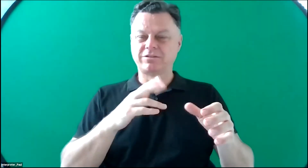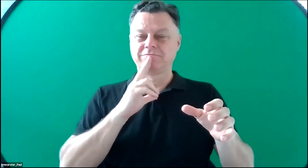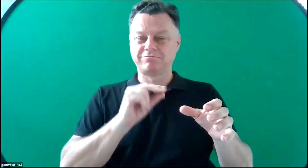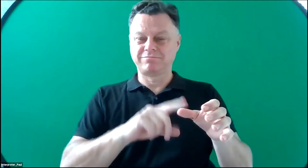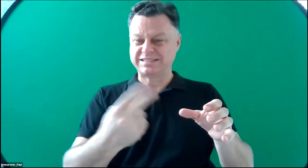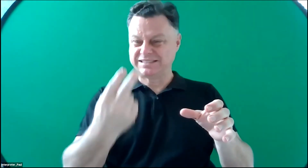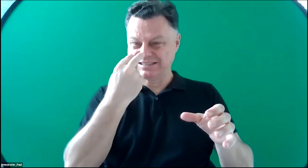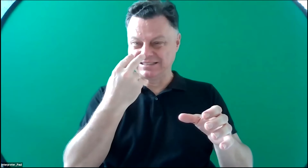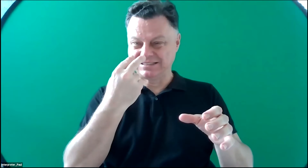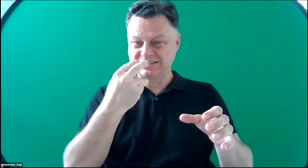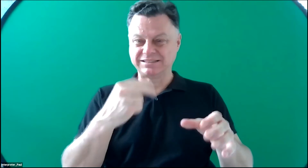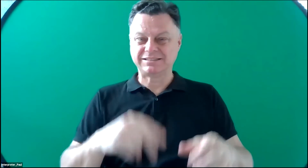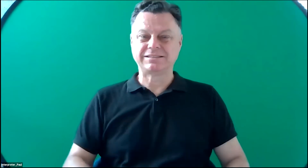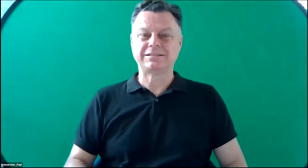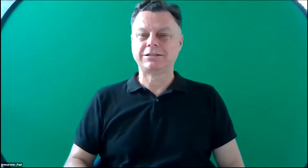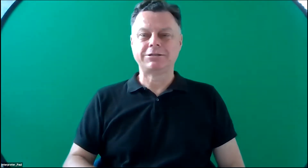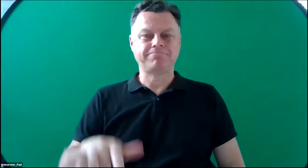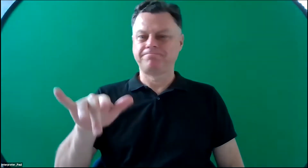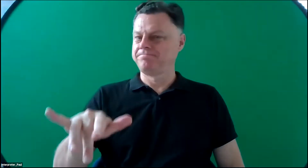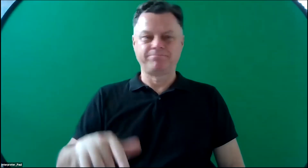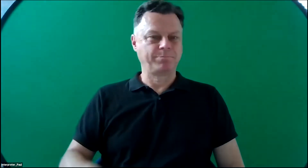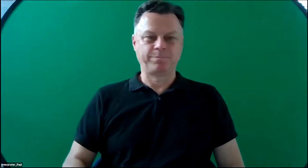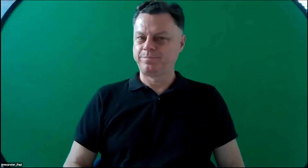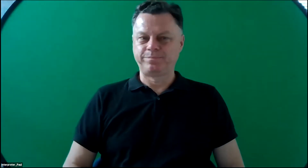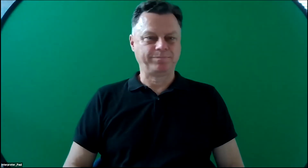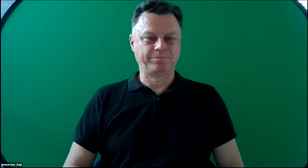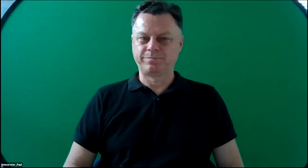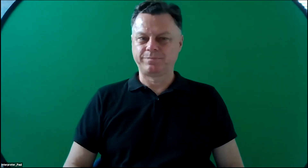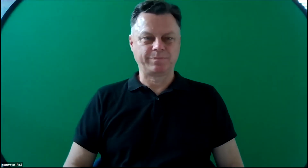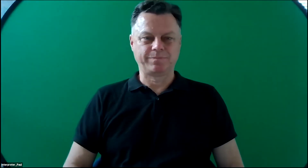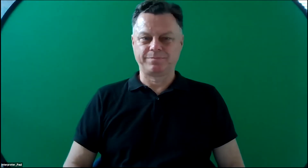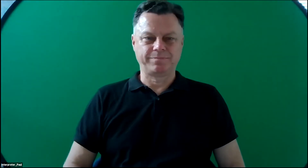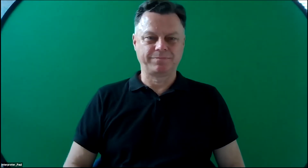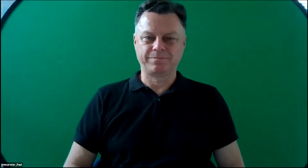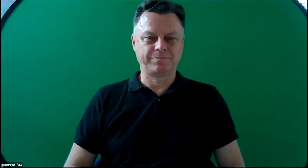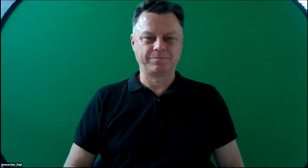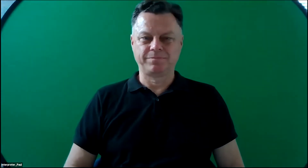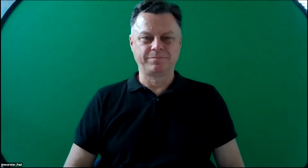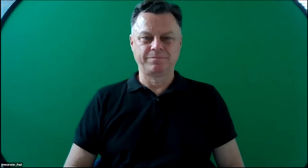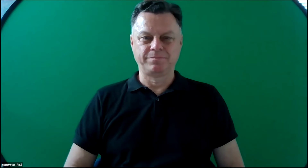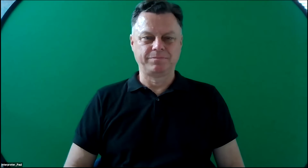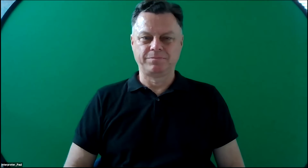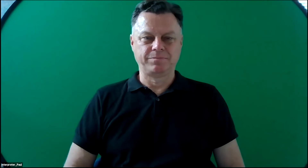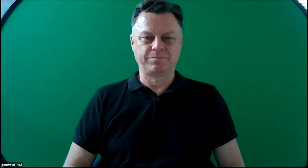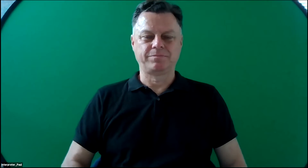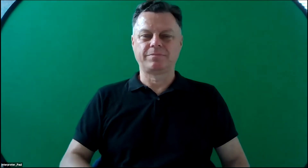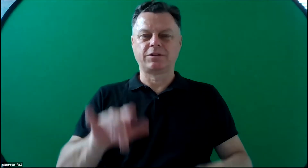I haven't got you in my screen yet. Elicia? ELICIA: Not yet, no.